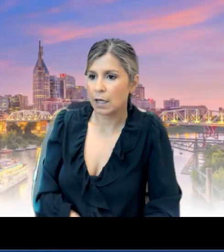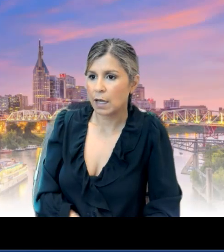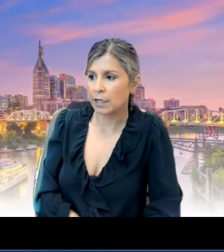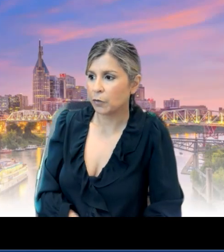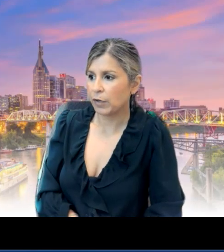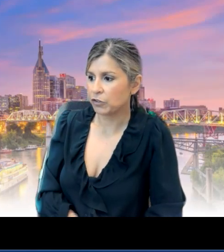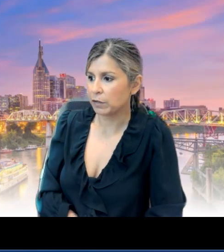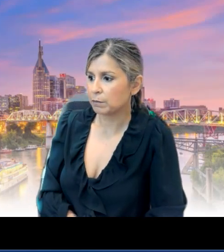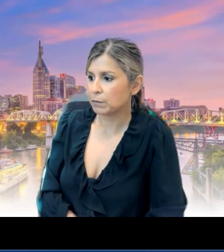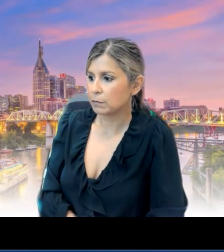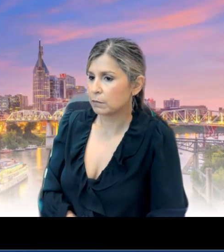Any other questions?